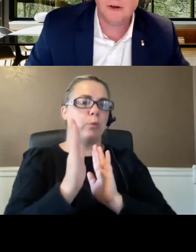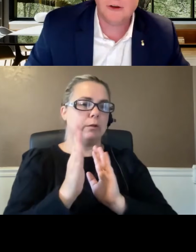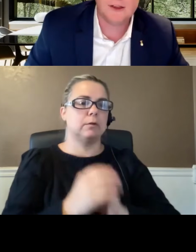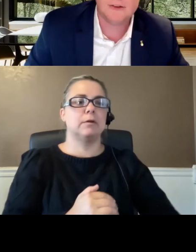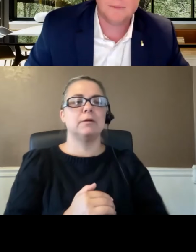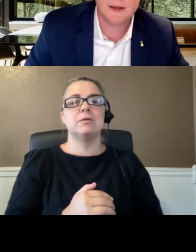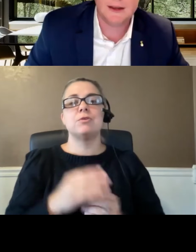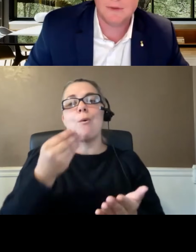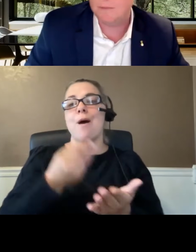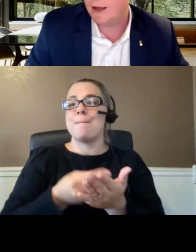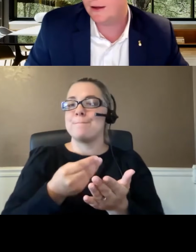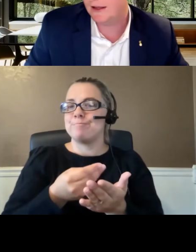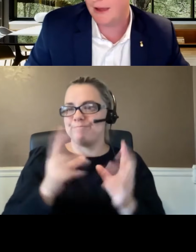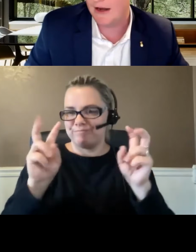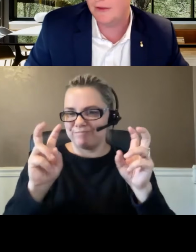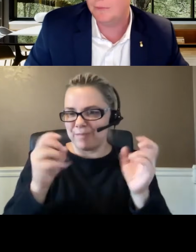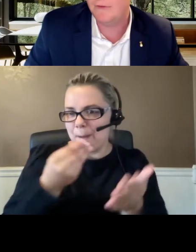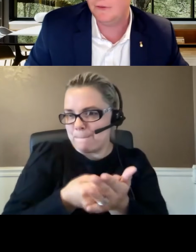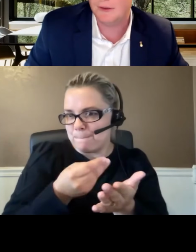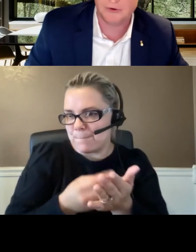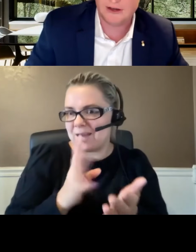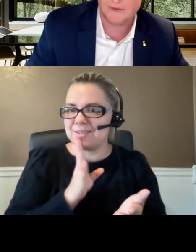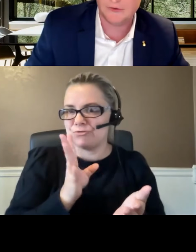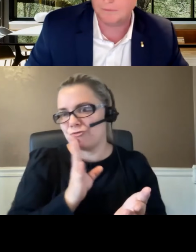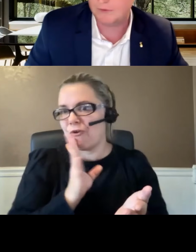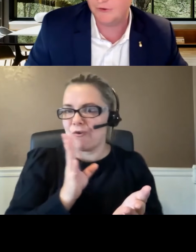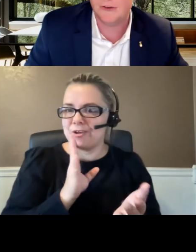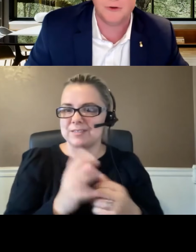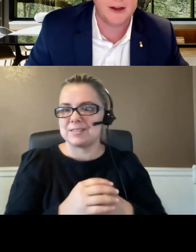sure that accessibility, and Mike and the panel that previous the preceded this conversation were